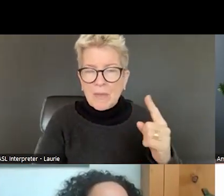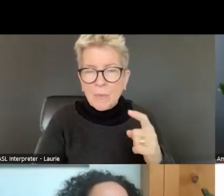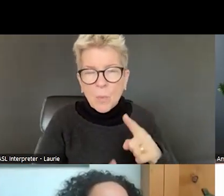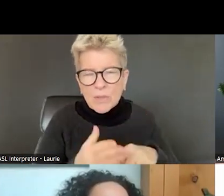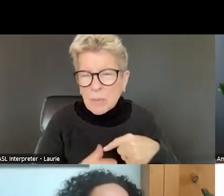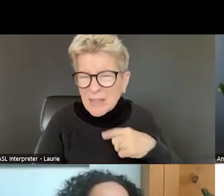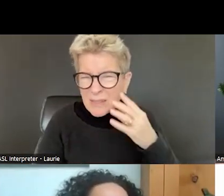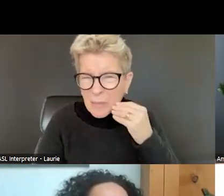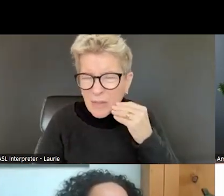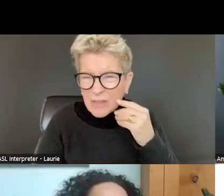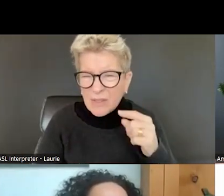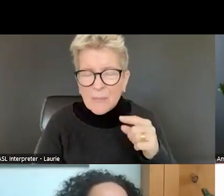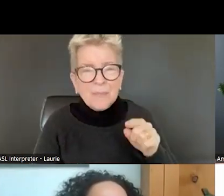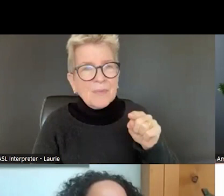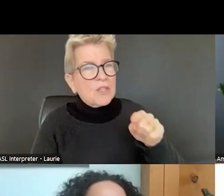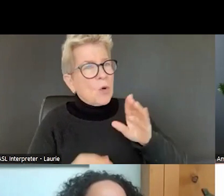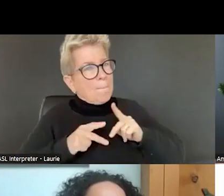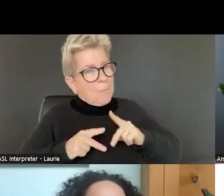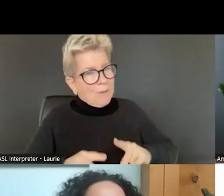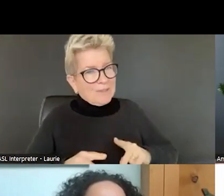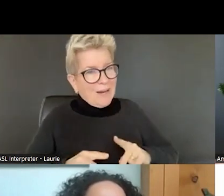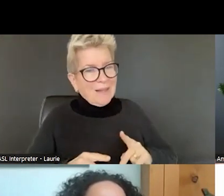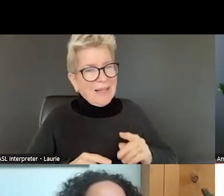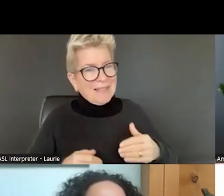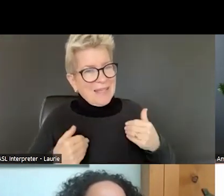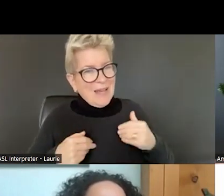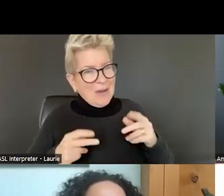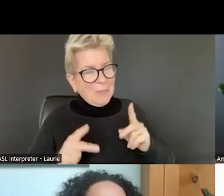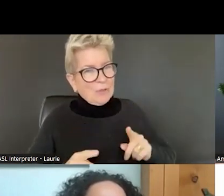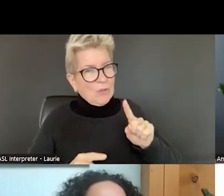what was your personal experience as a young person, what was your experience with financial